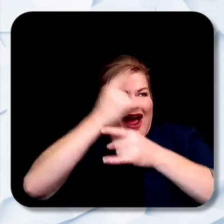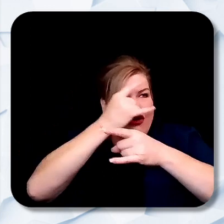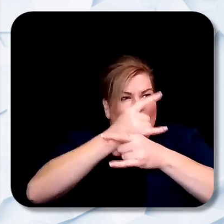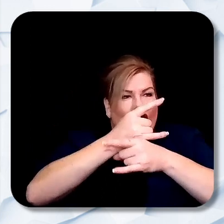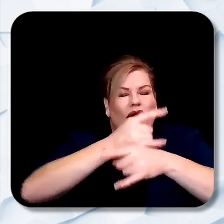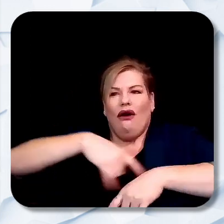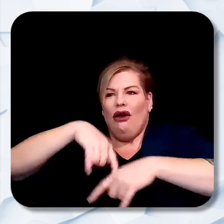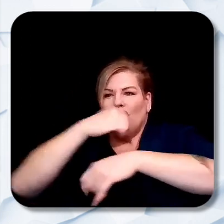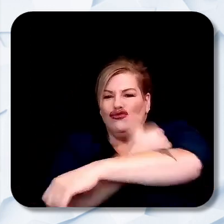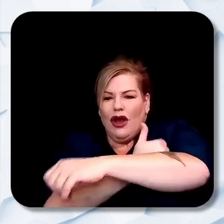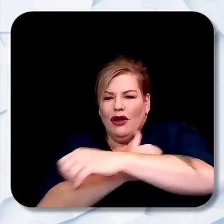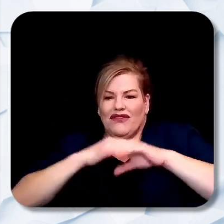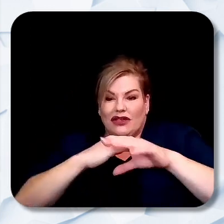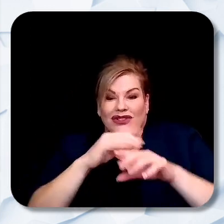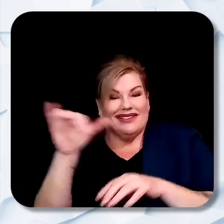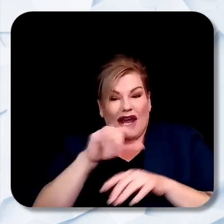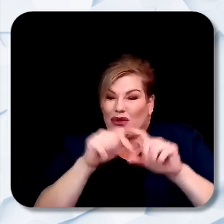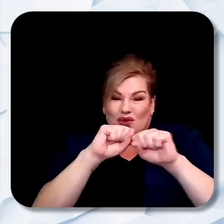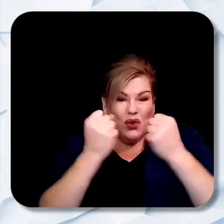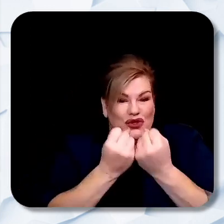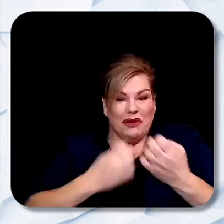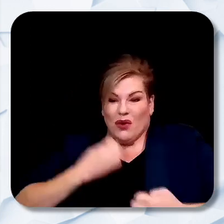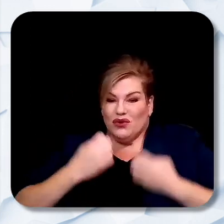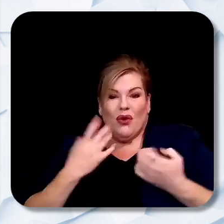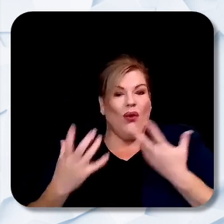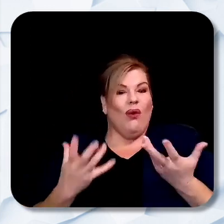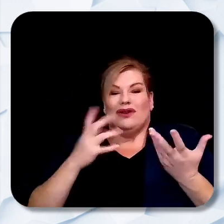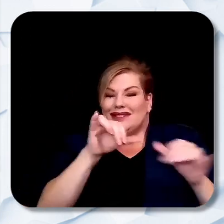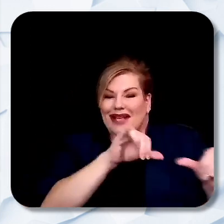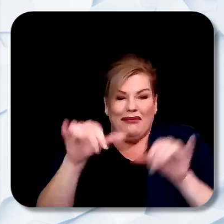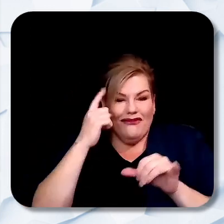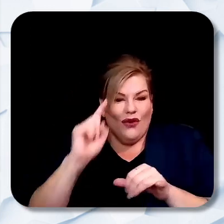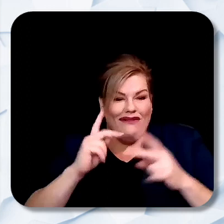emotional social health as it is in nutrition and physical activity. So, when our education